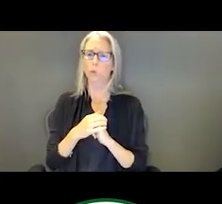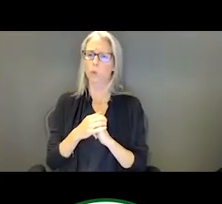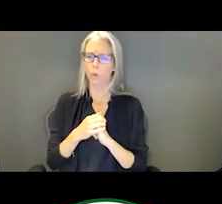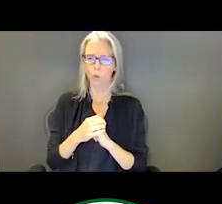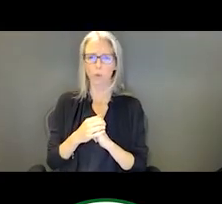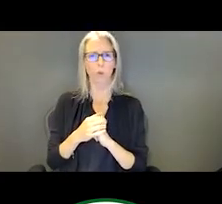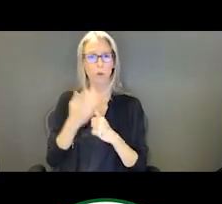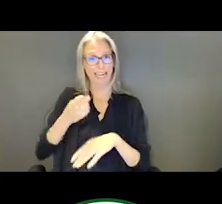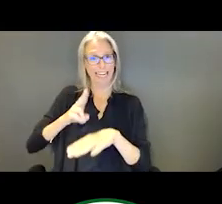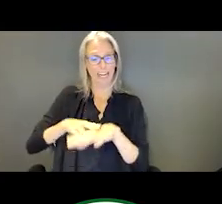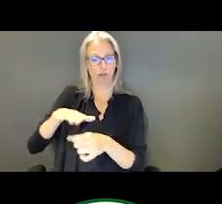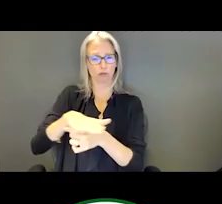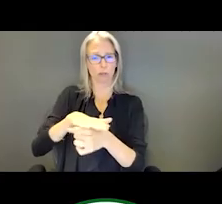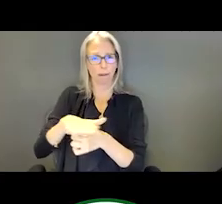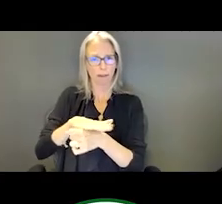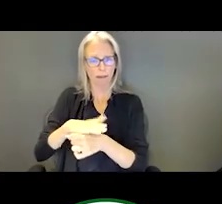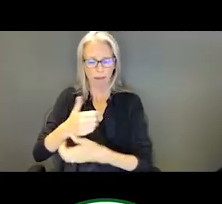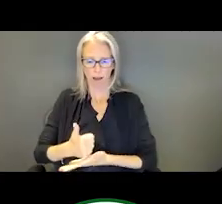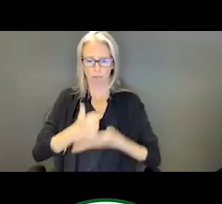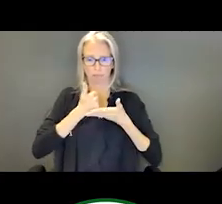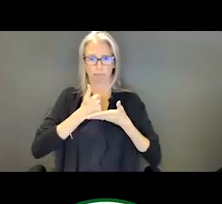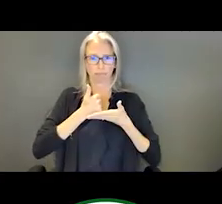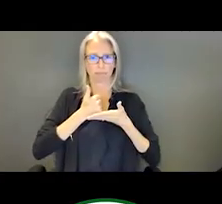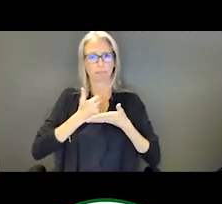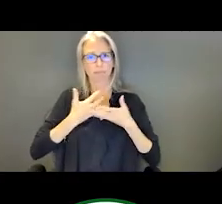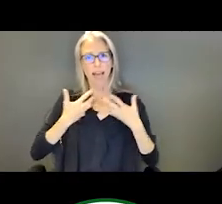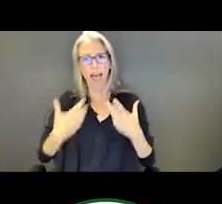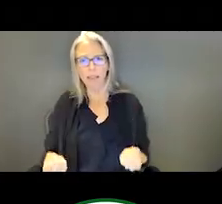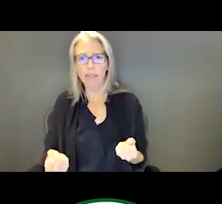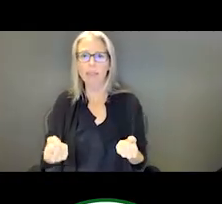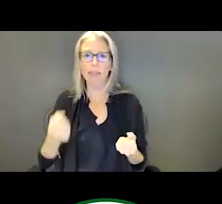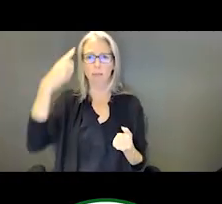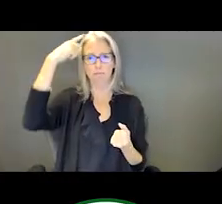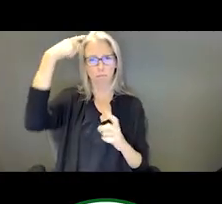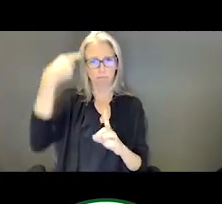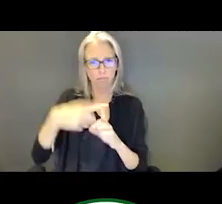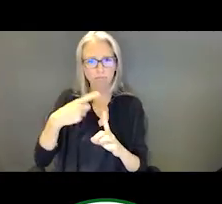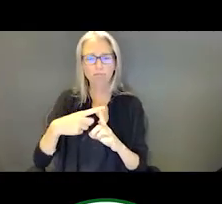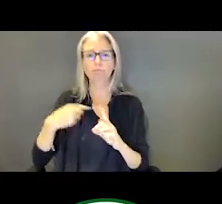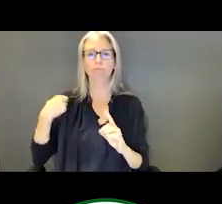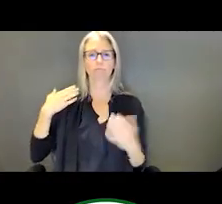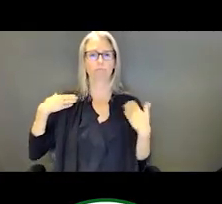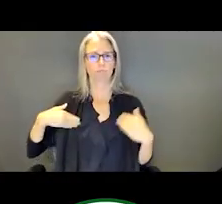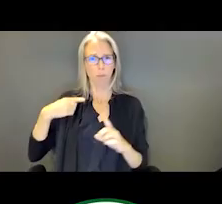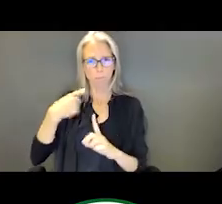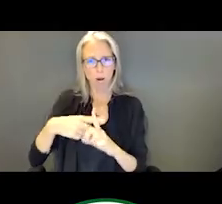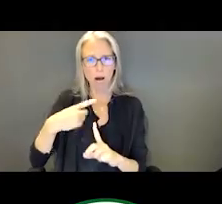natural spaces offer and are essential for the health well-being.